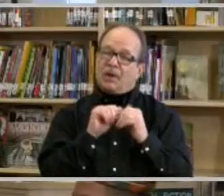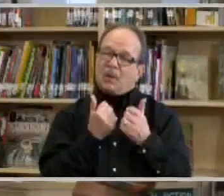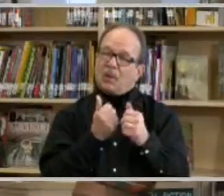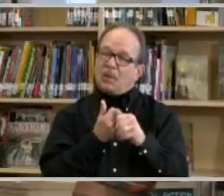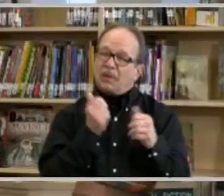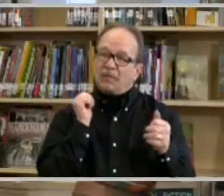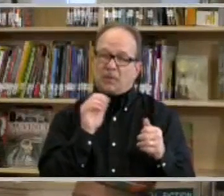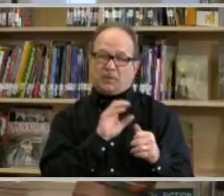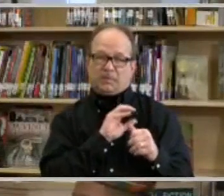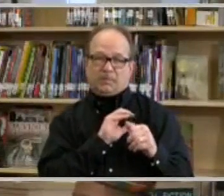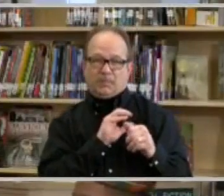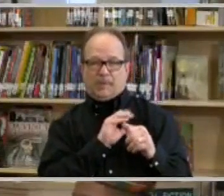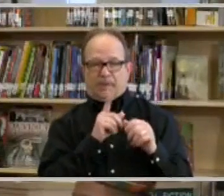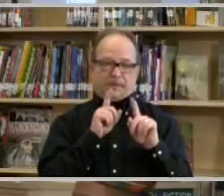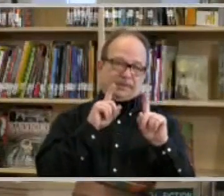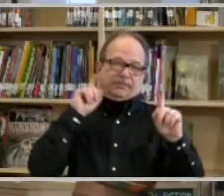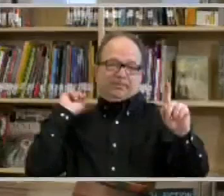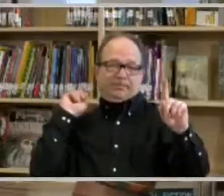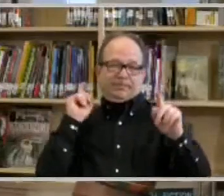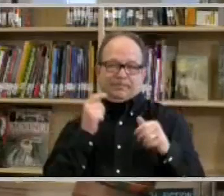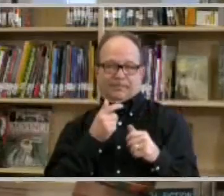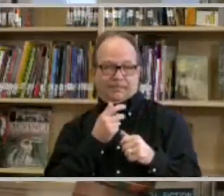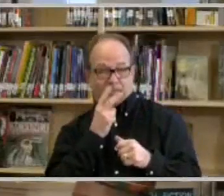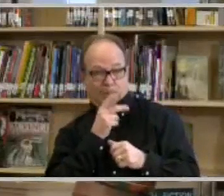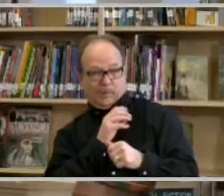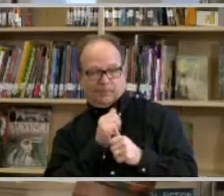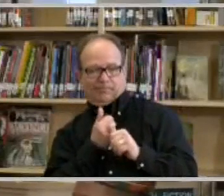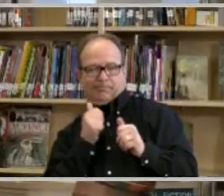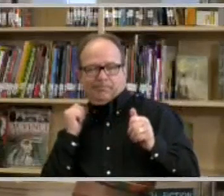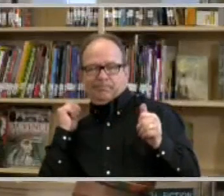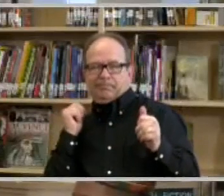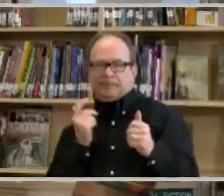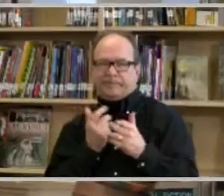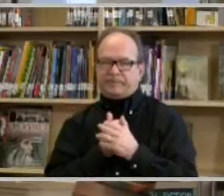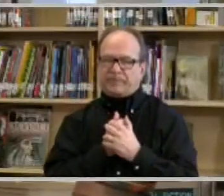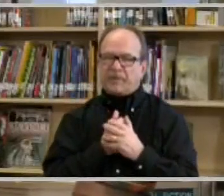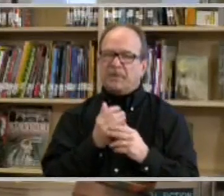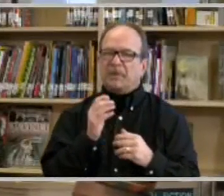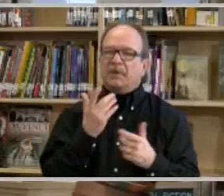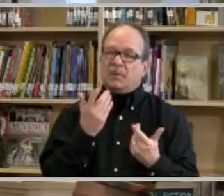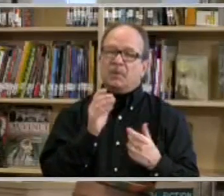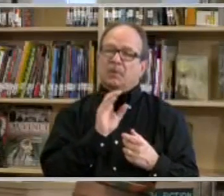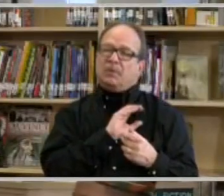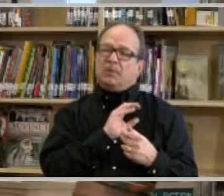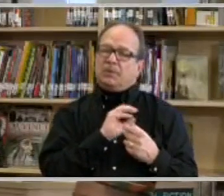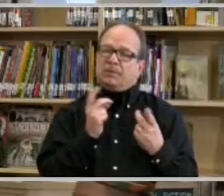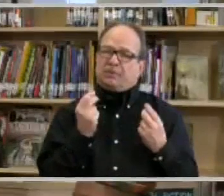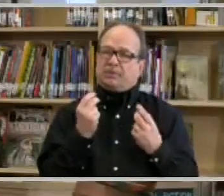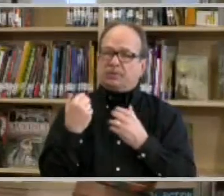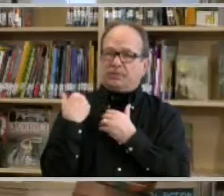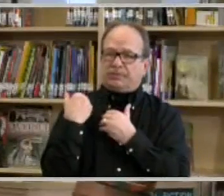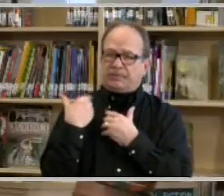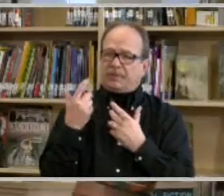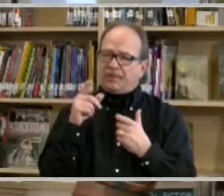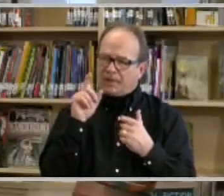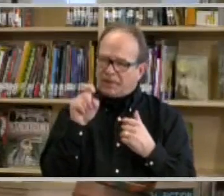IF YOU ARE IN THE DCRA, HAY --